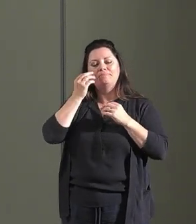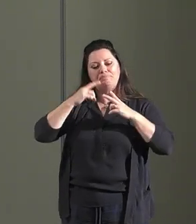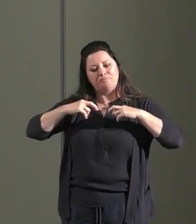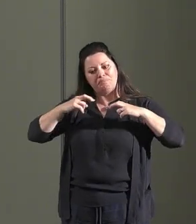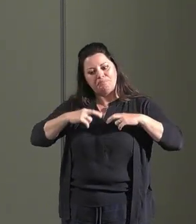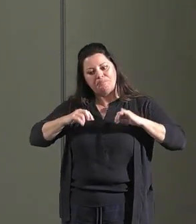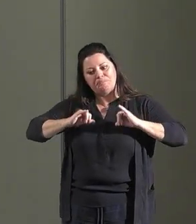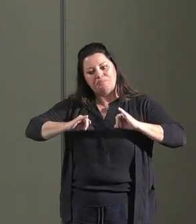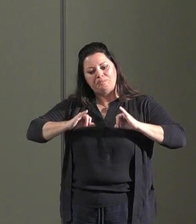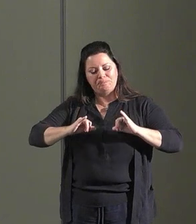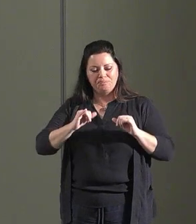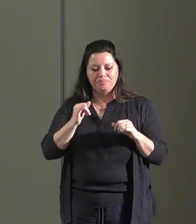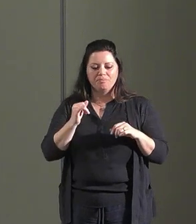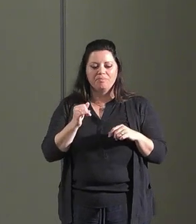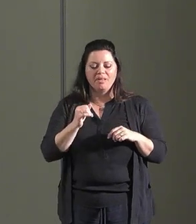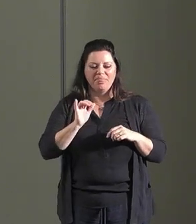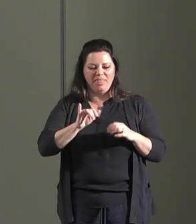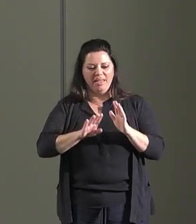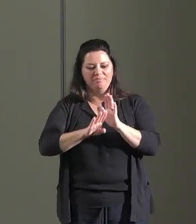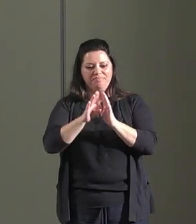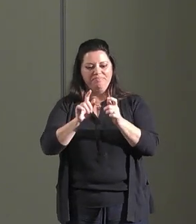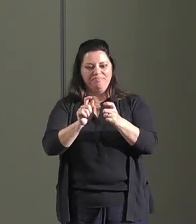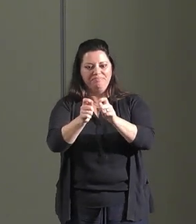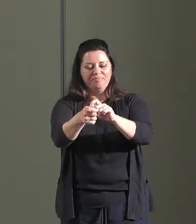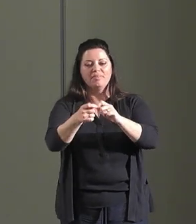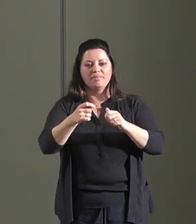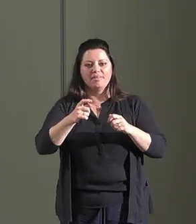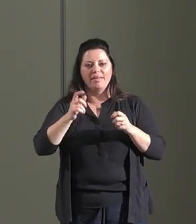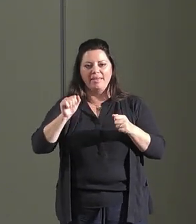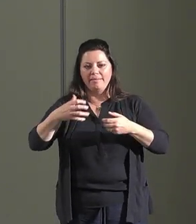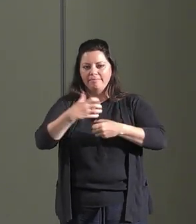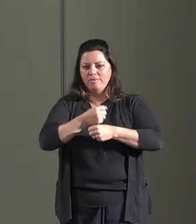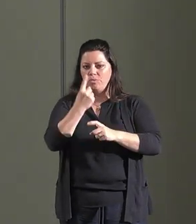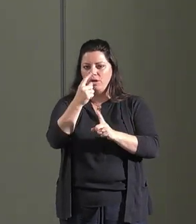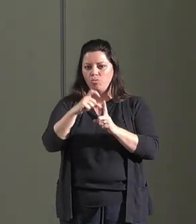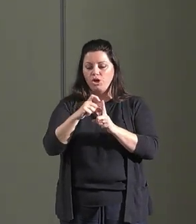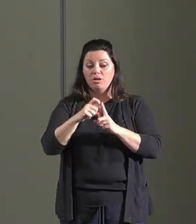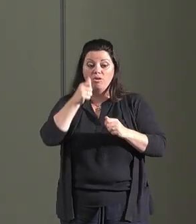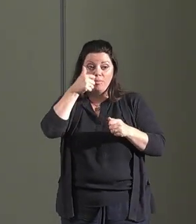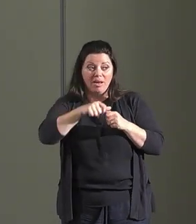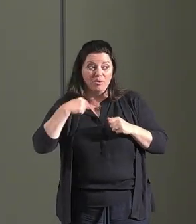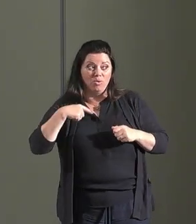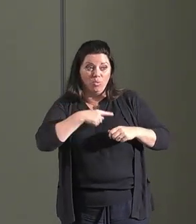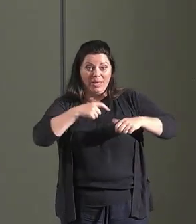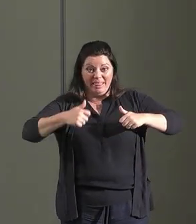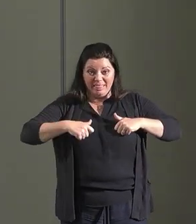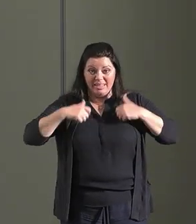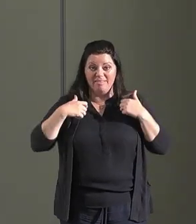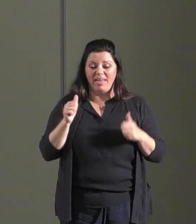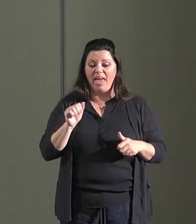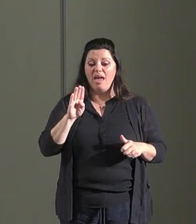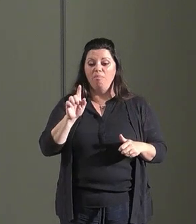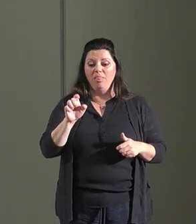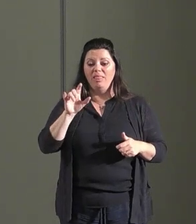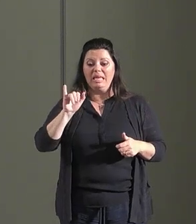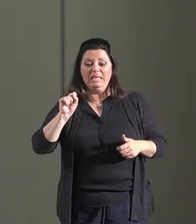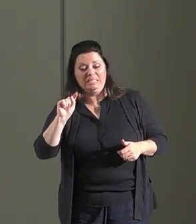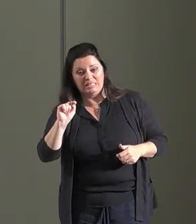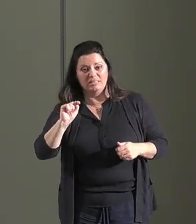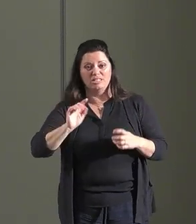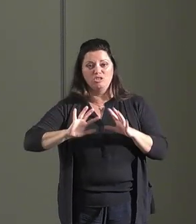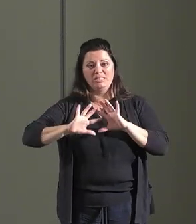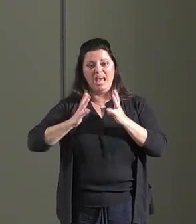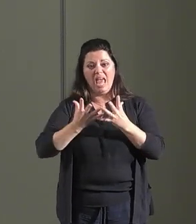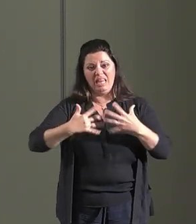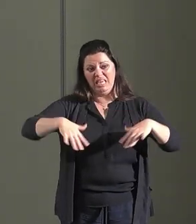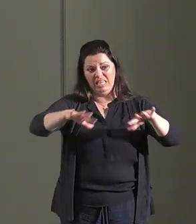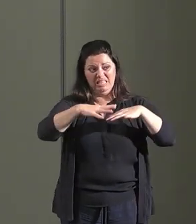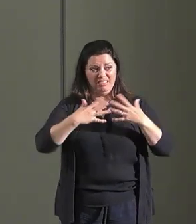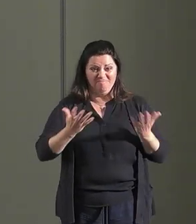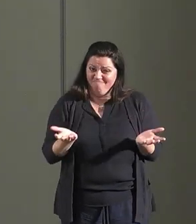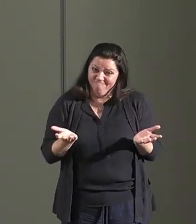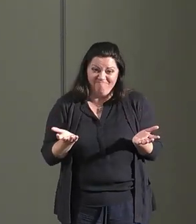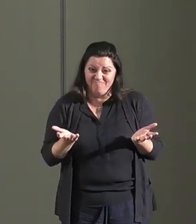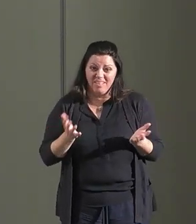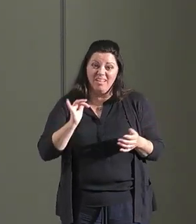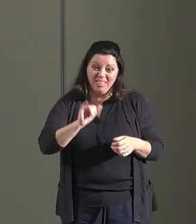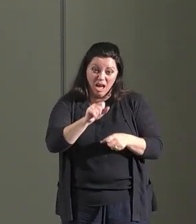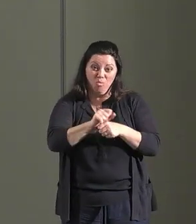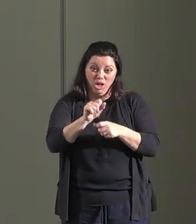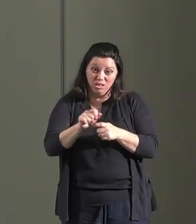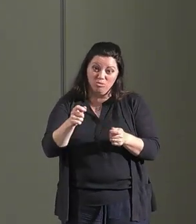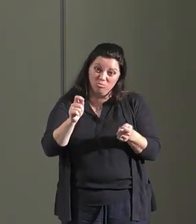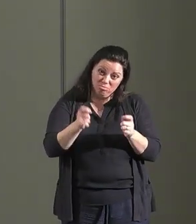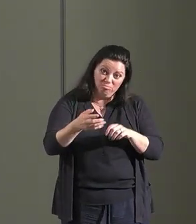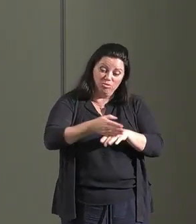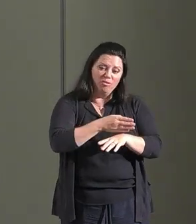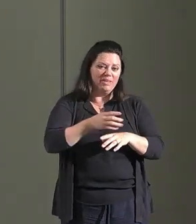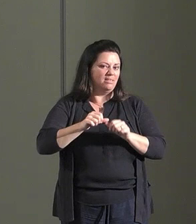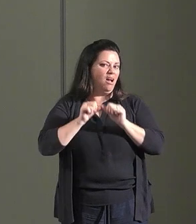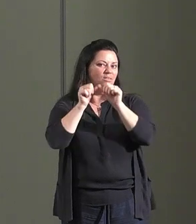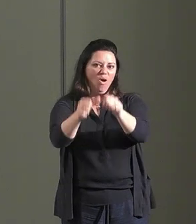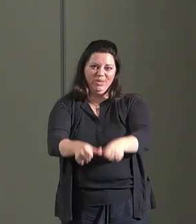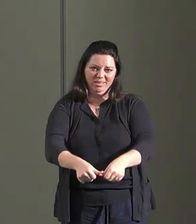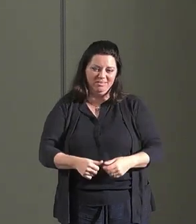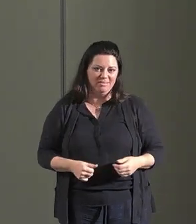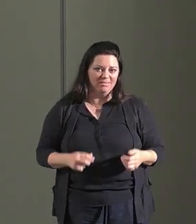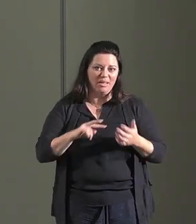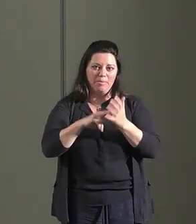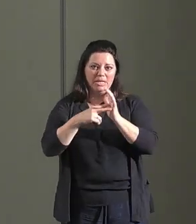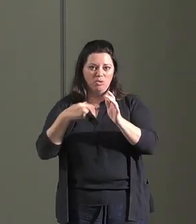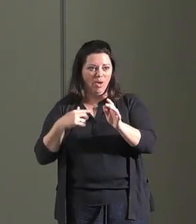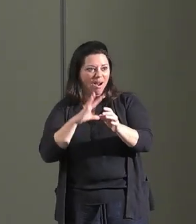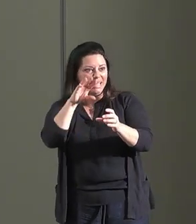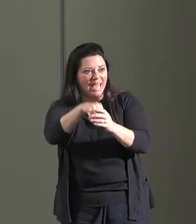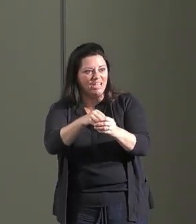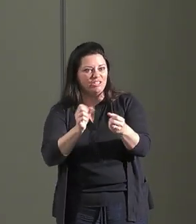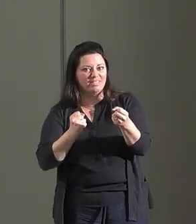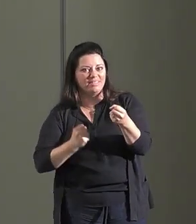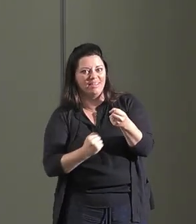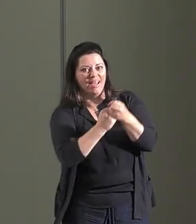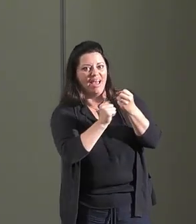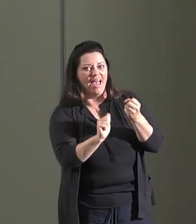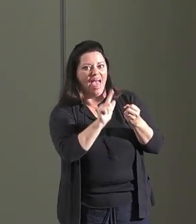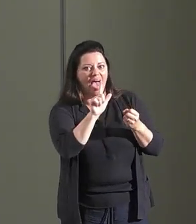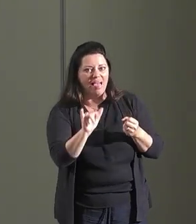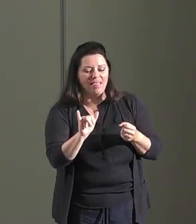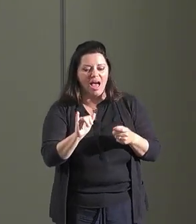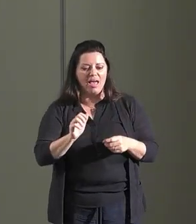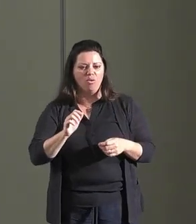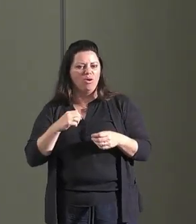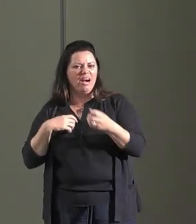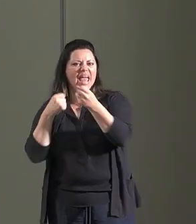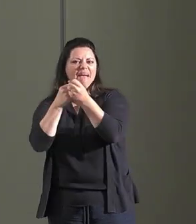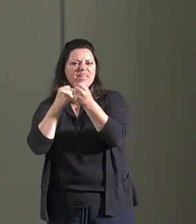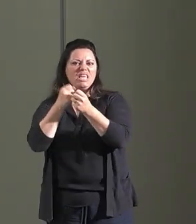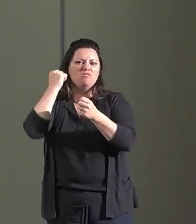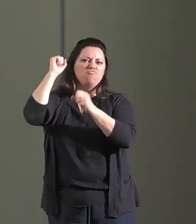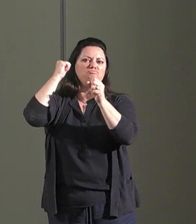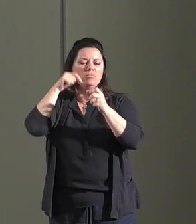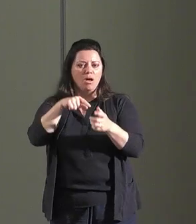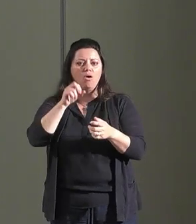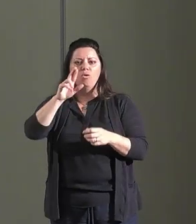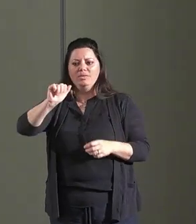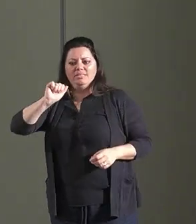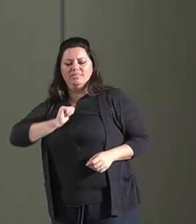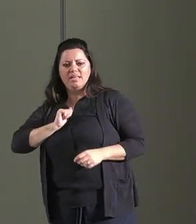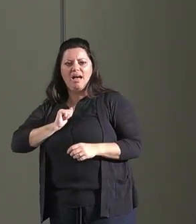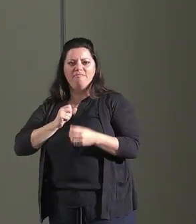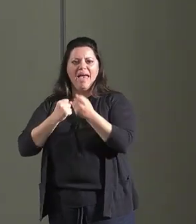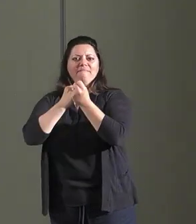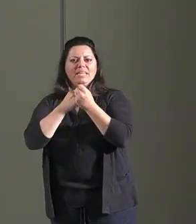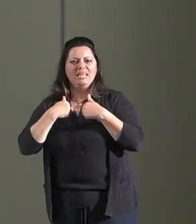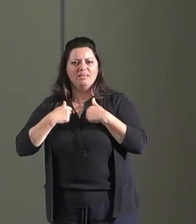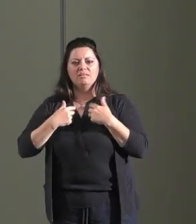up is -- that work is because whether it mean Advocates or self-Advocate and it is ongoing we